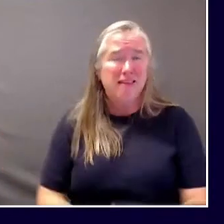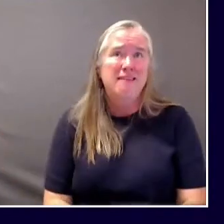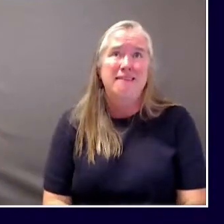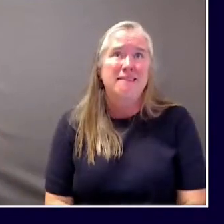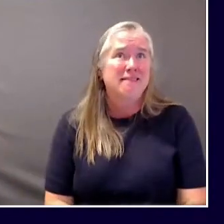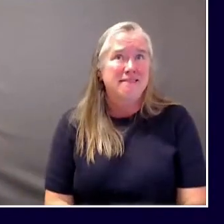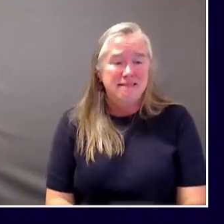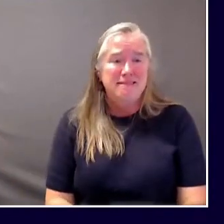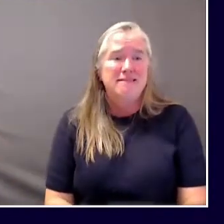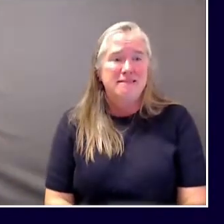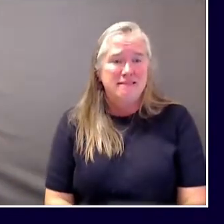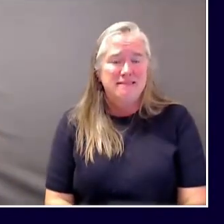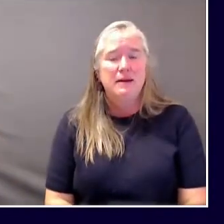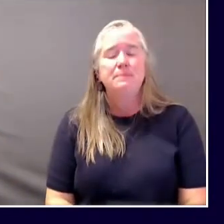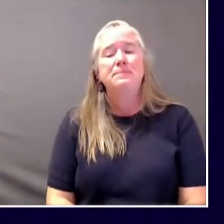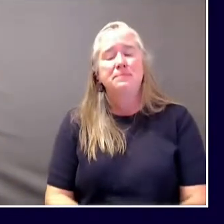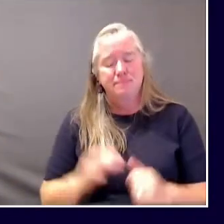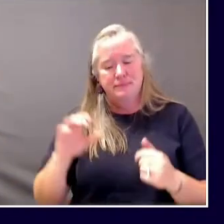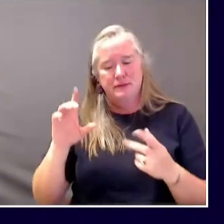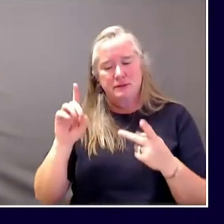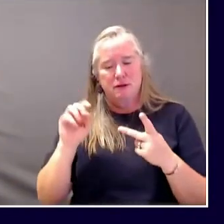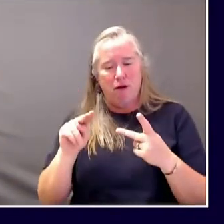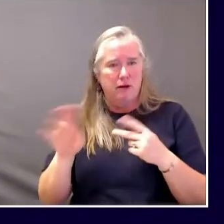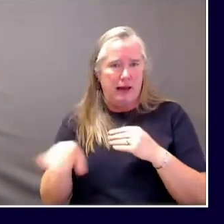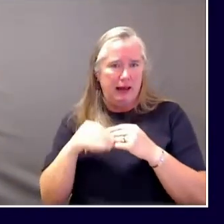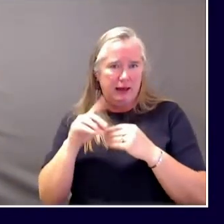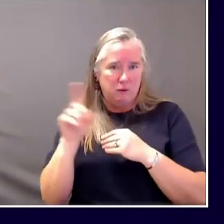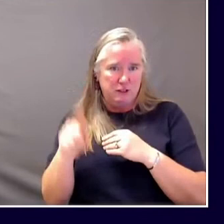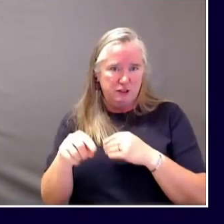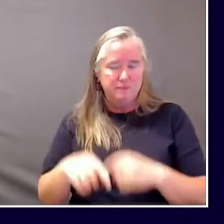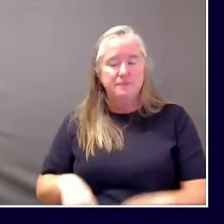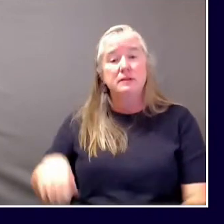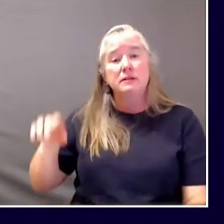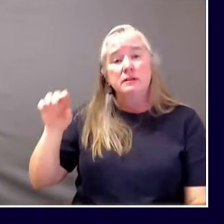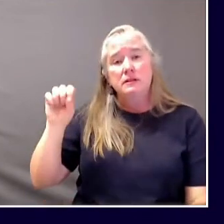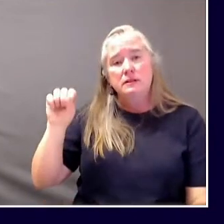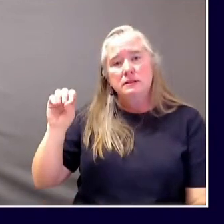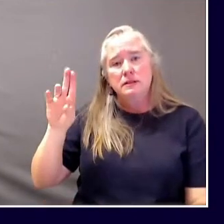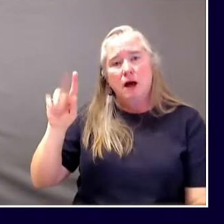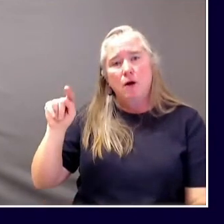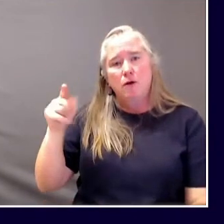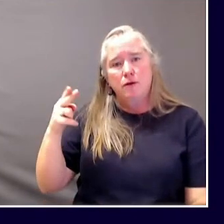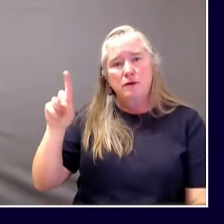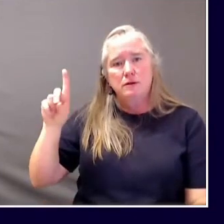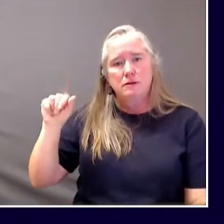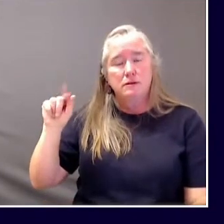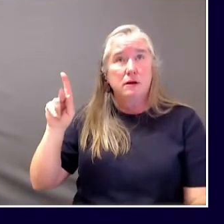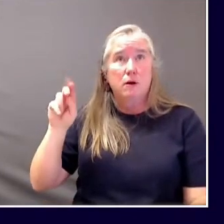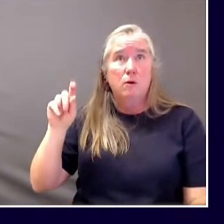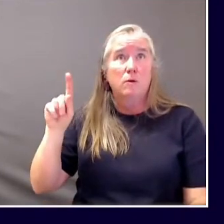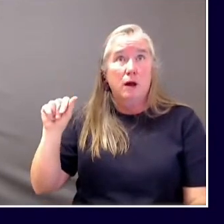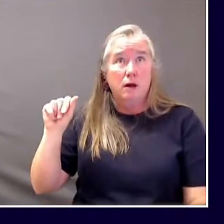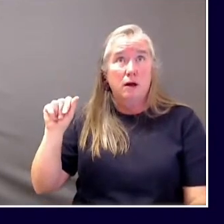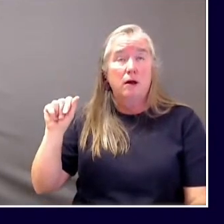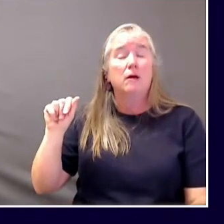and the related question is the governor of South Dakota was